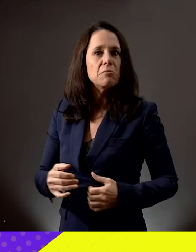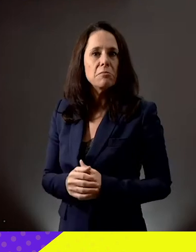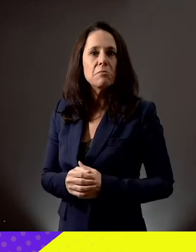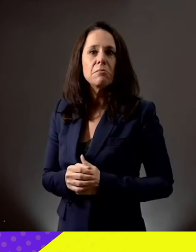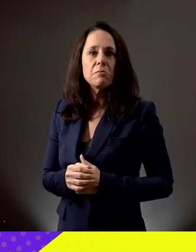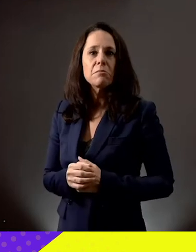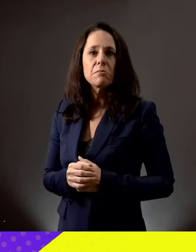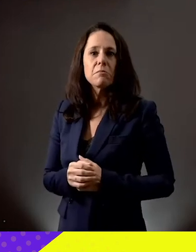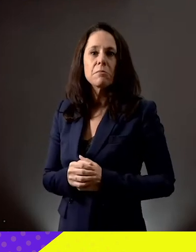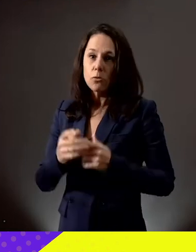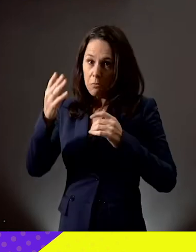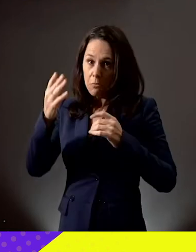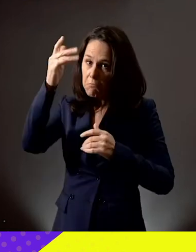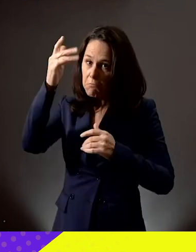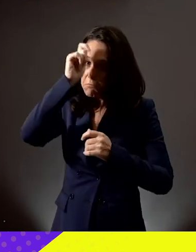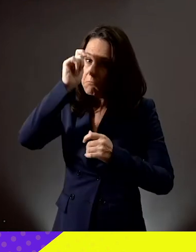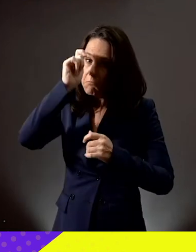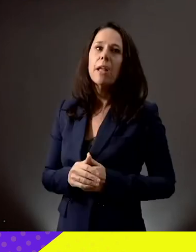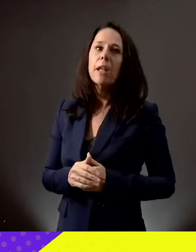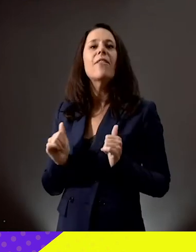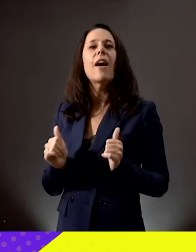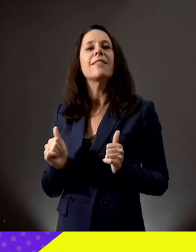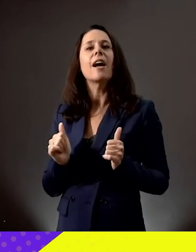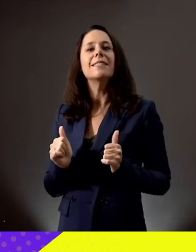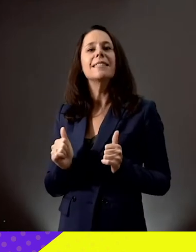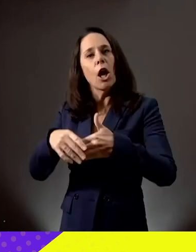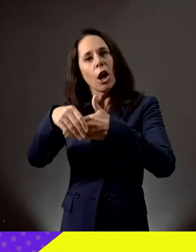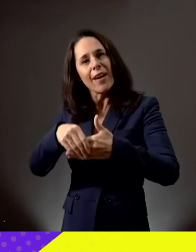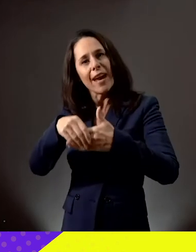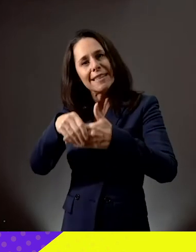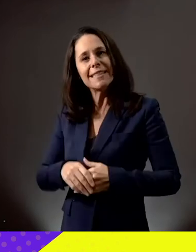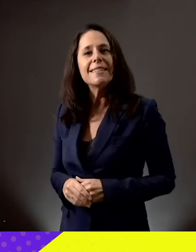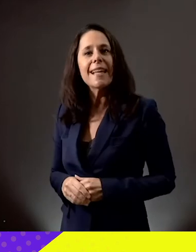That's wonderful. Congratulations. Diego will now give you some beautiful flowers.